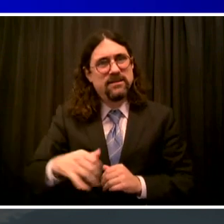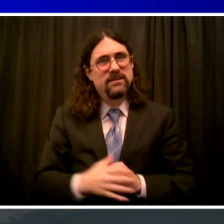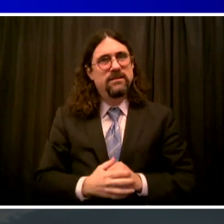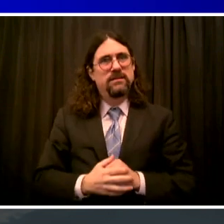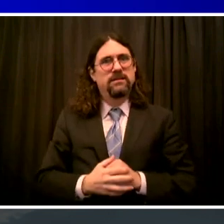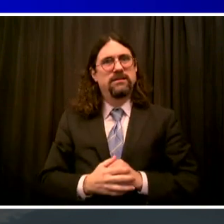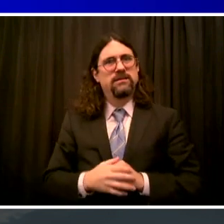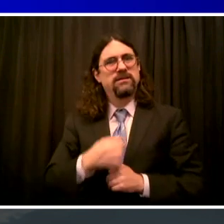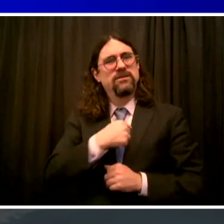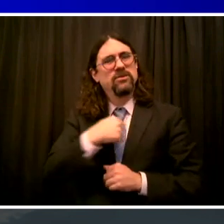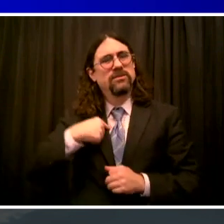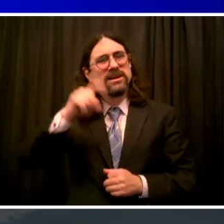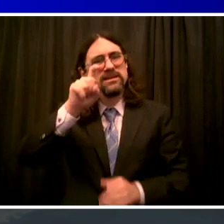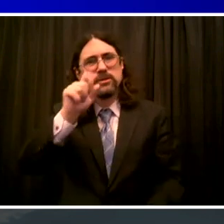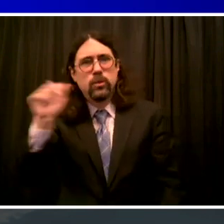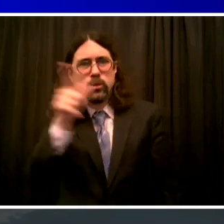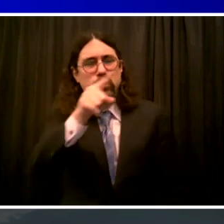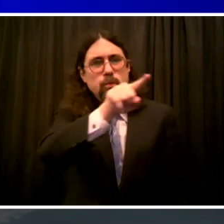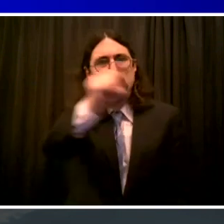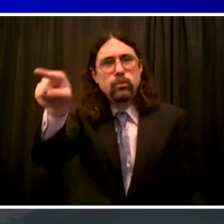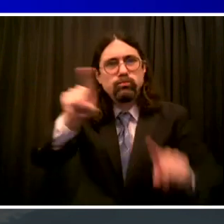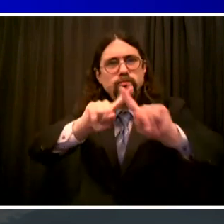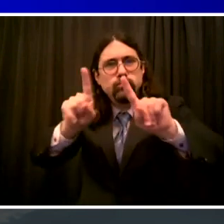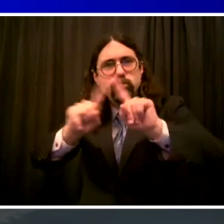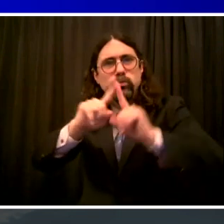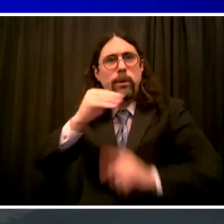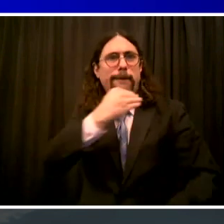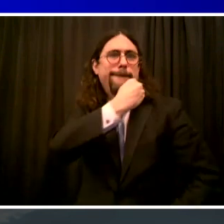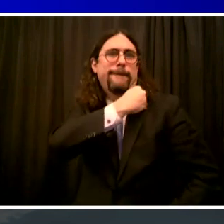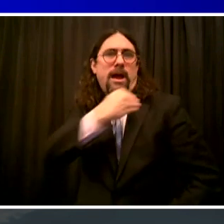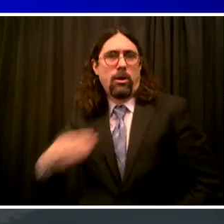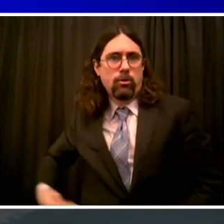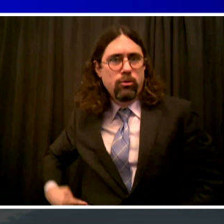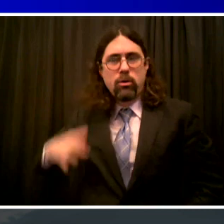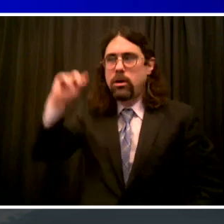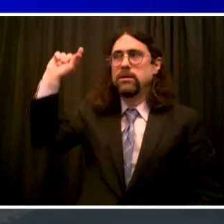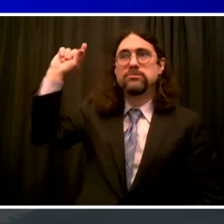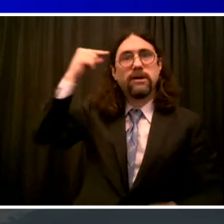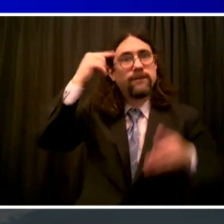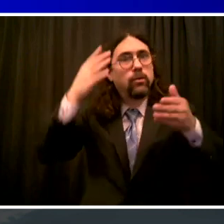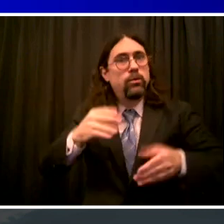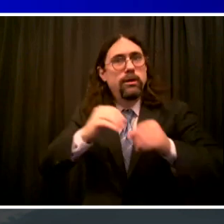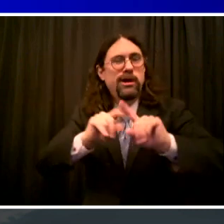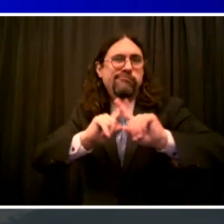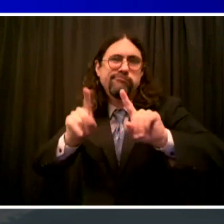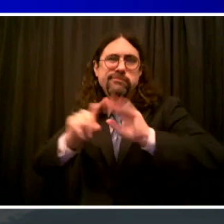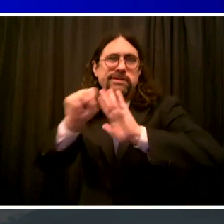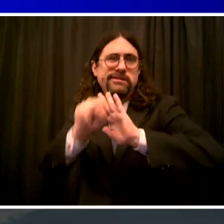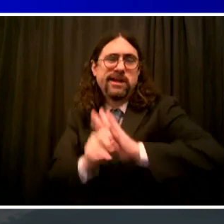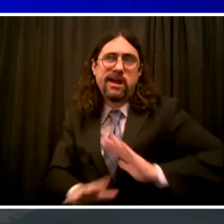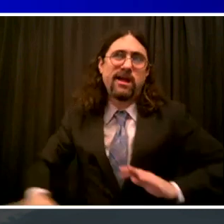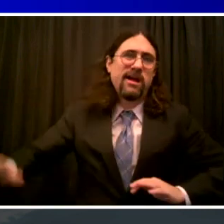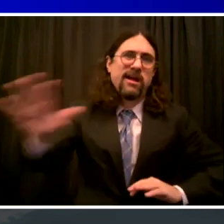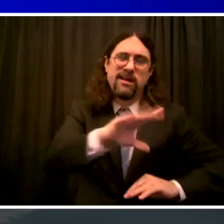EVERBOYDISY GOING THROUGH THIS. WE EXPECT MAYORS, DEMOCRATS, REPUBLICANS